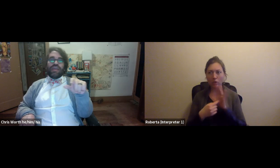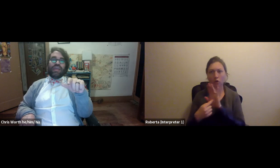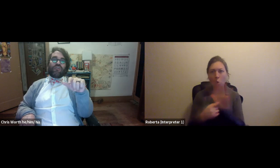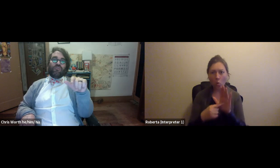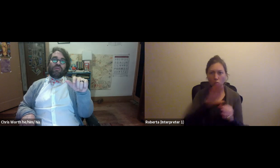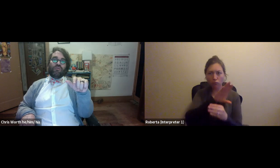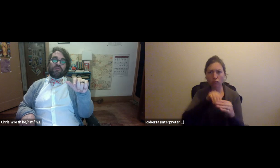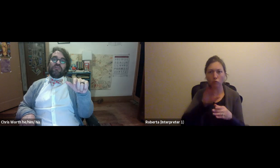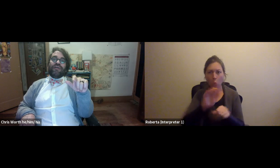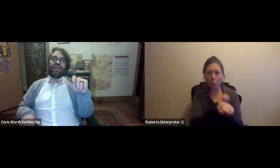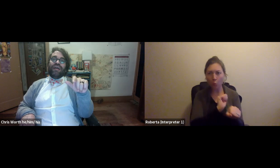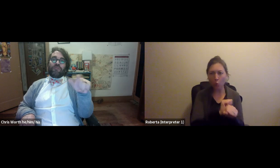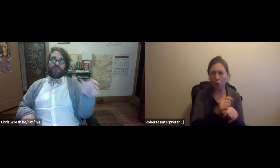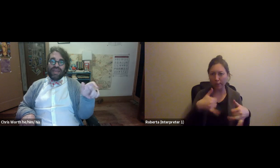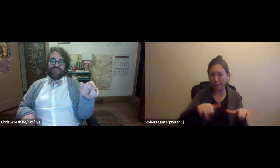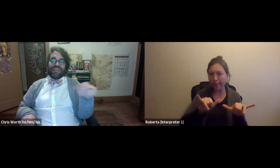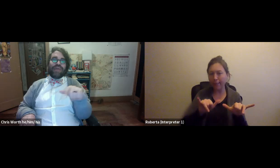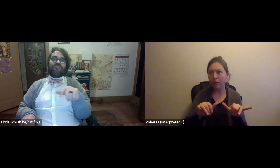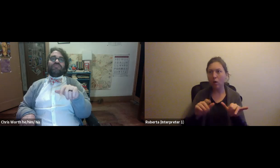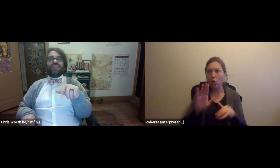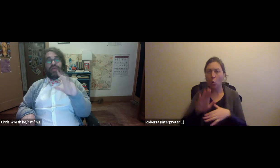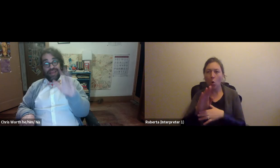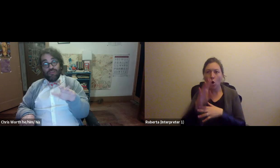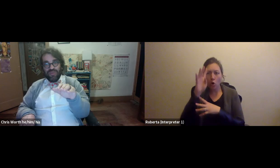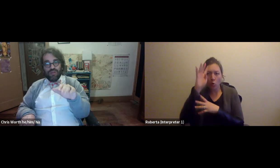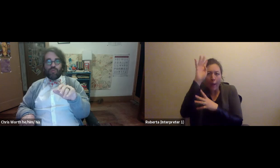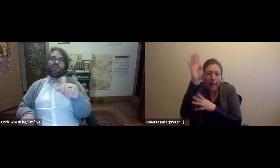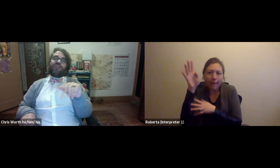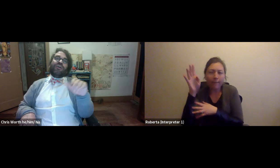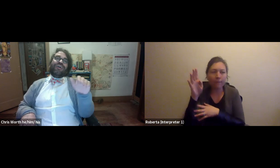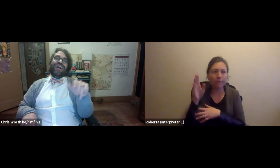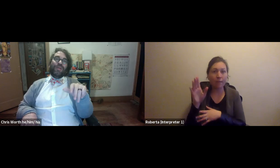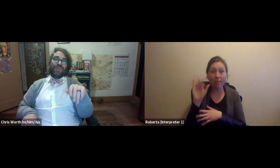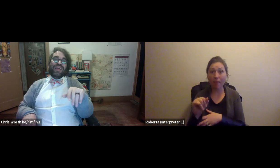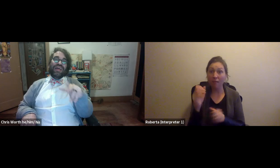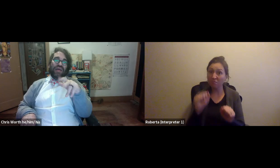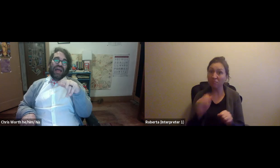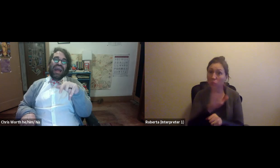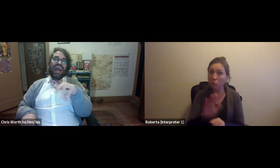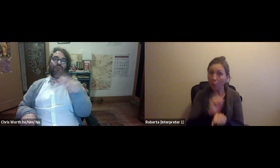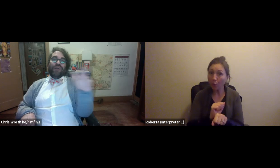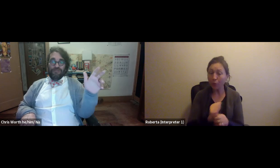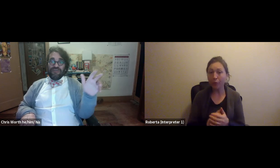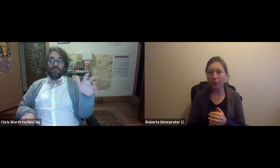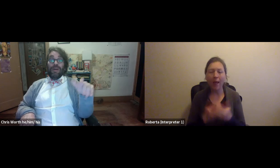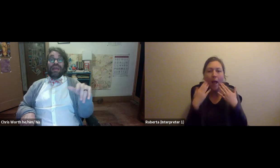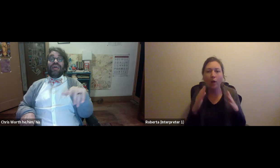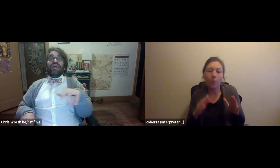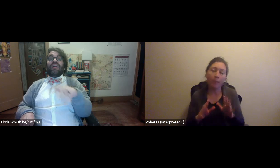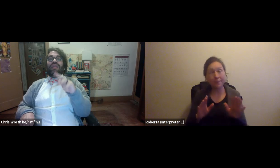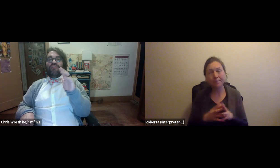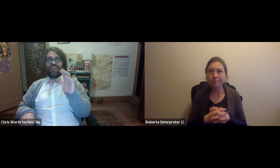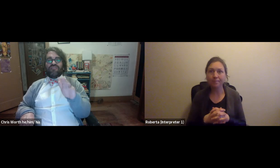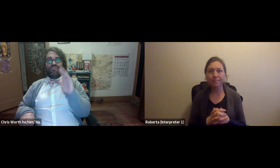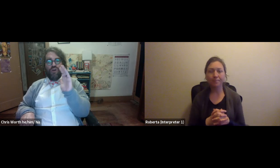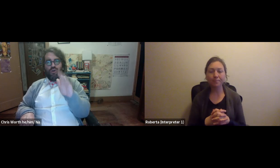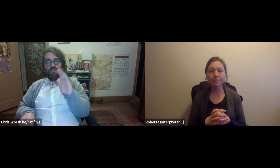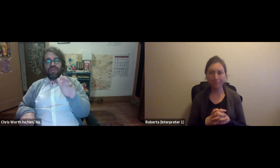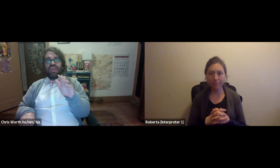it could be your creative endeavors, that could be your work. I don't know. But there is no being